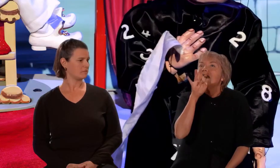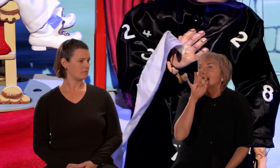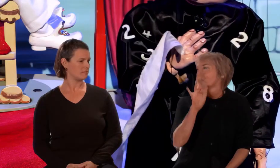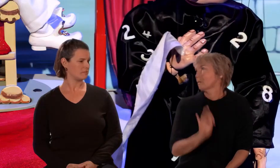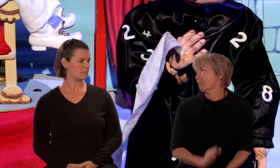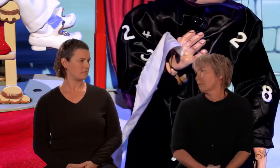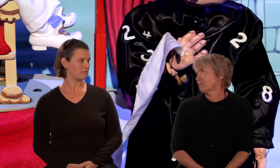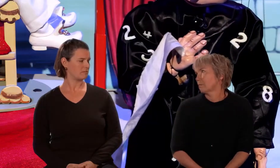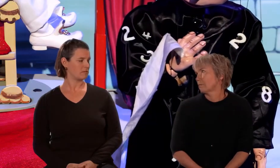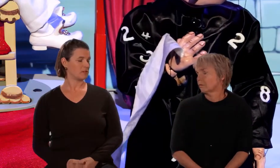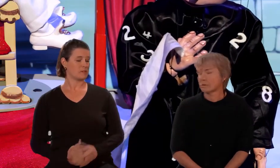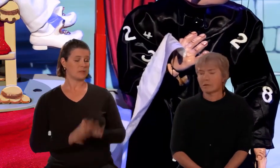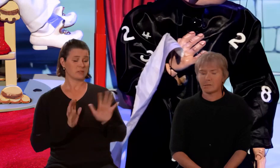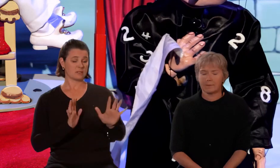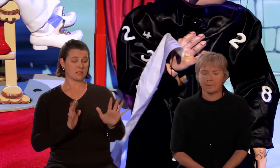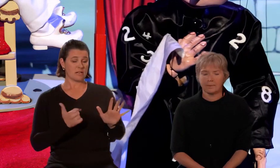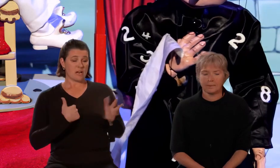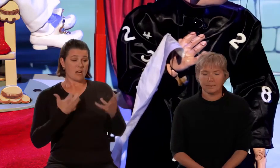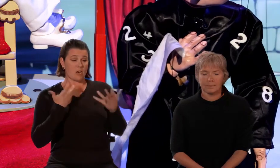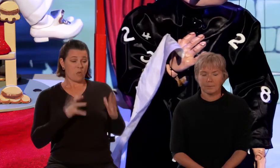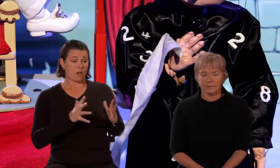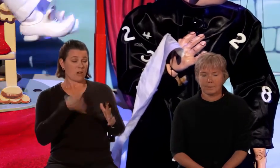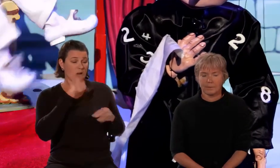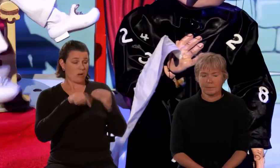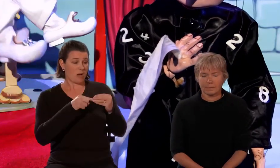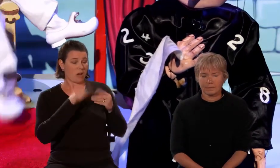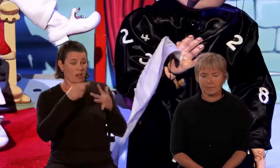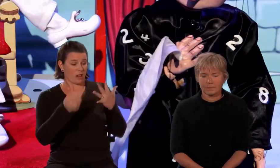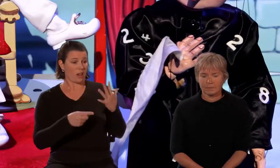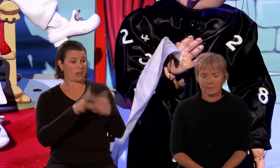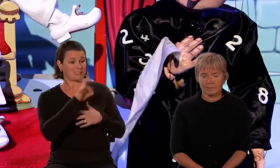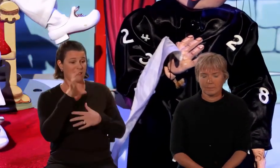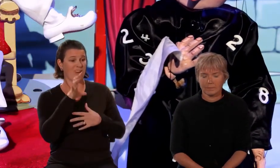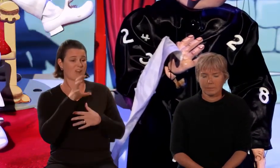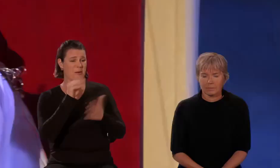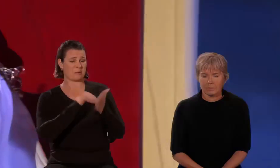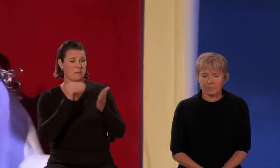[King] I don't want to hear about 700 million imaginary birds.